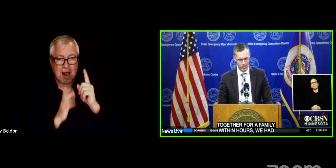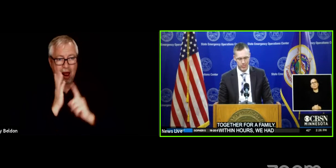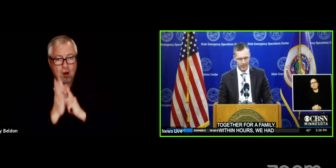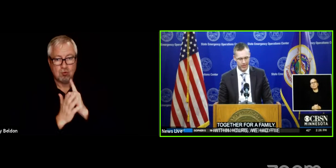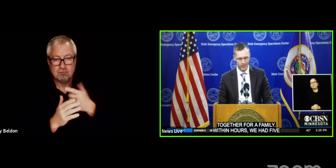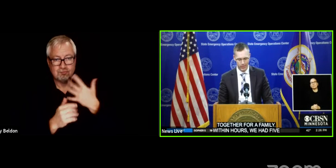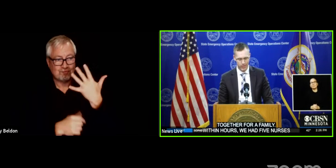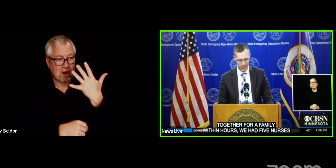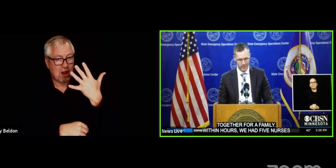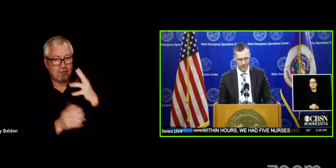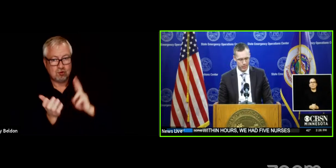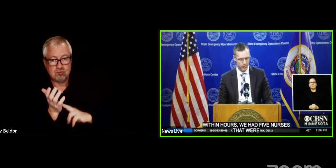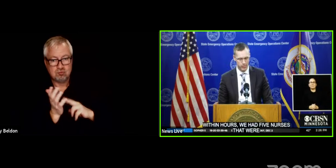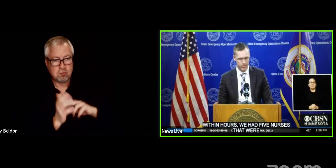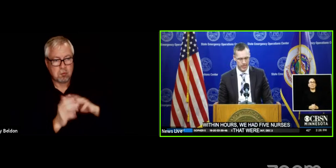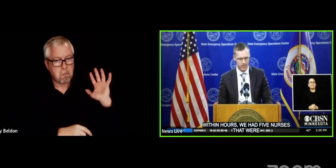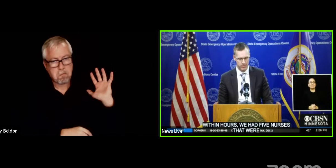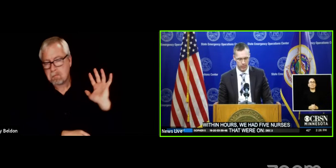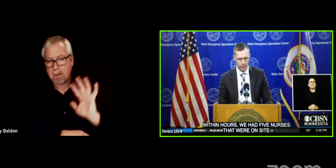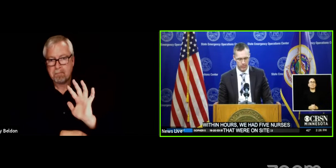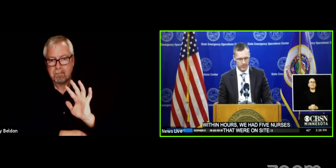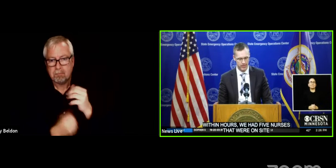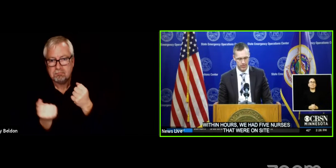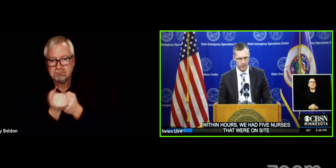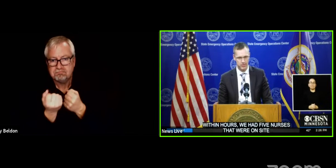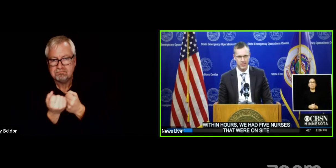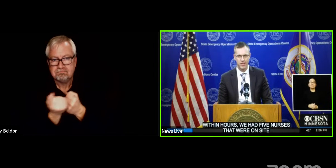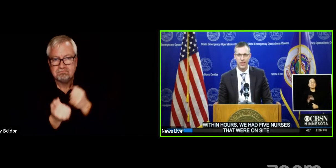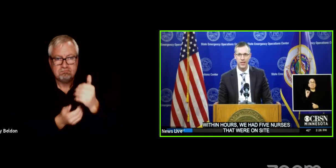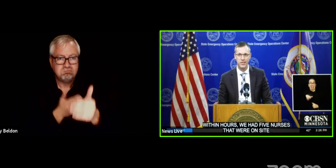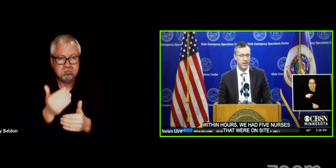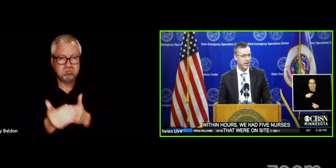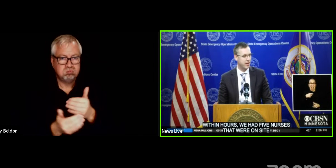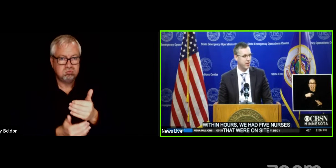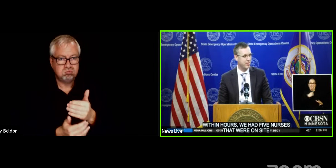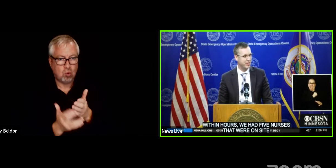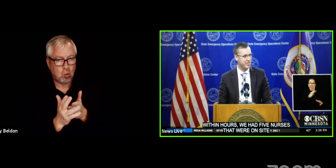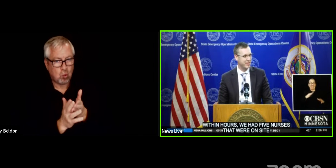RESPONDING ON SITE THROUGH THE COORDINATION OF STATE AND LOCAL OFFICIALS AND TODAY I'M HERE TO TELL YOU THAT